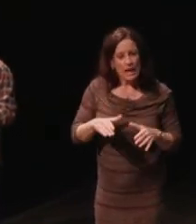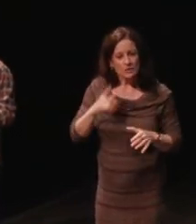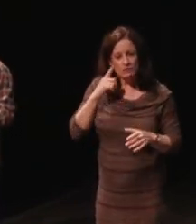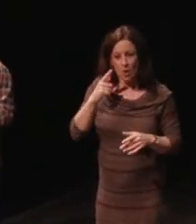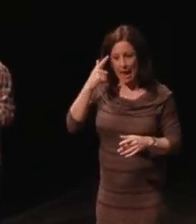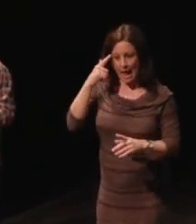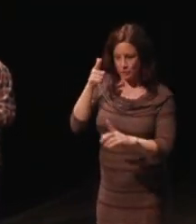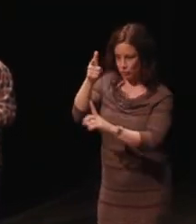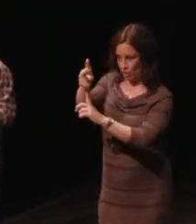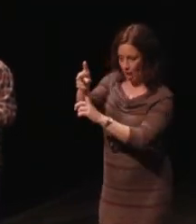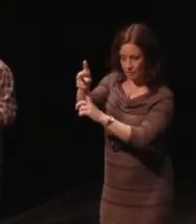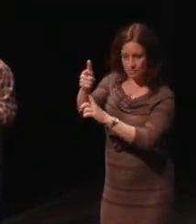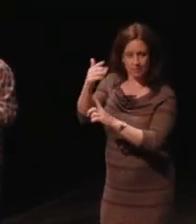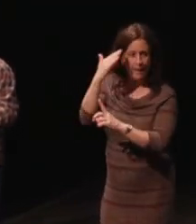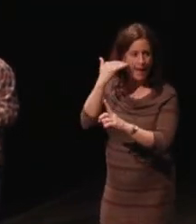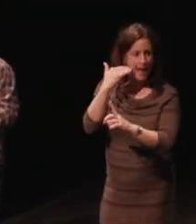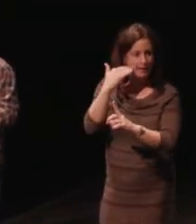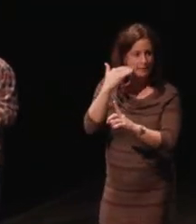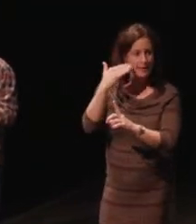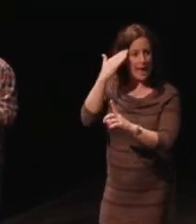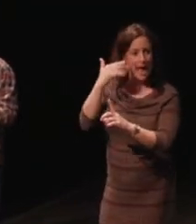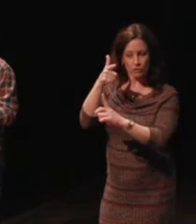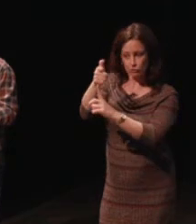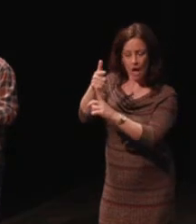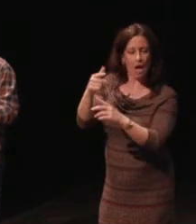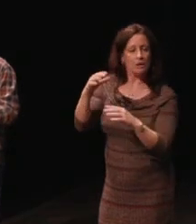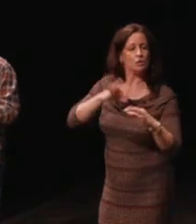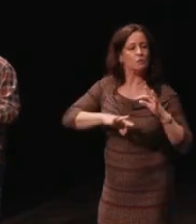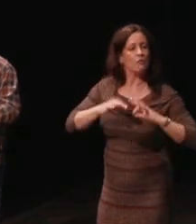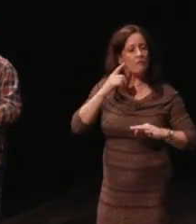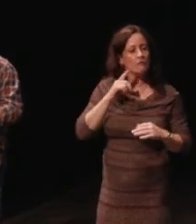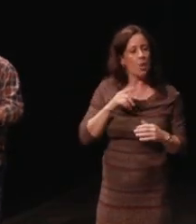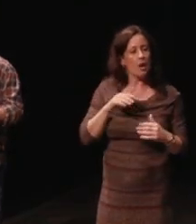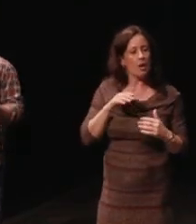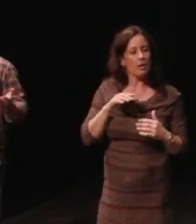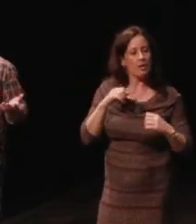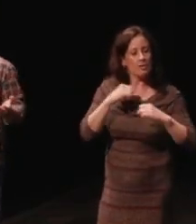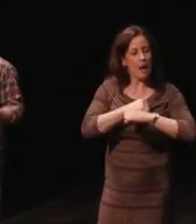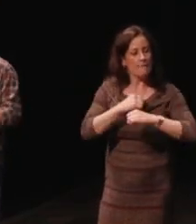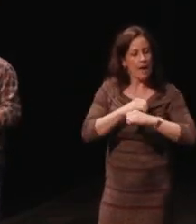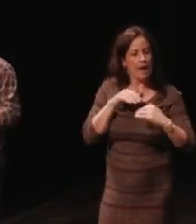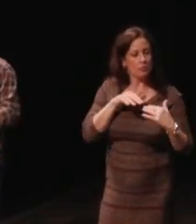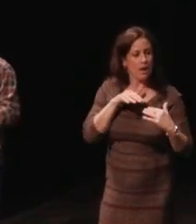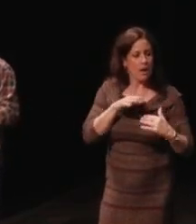and headshots are very useful in combat. Then finally, all of these people who've had been